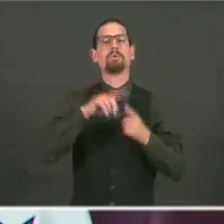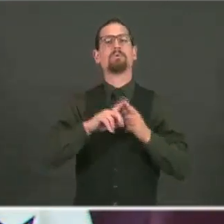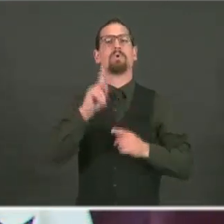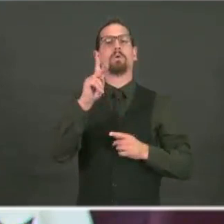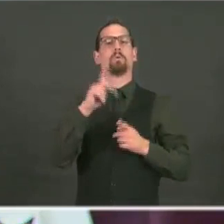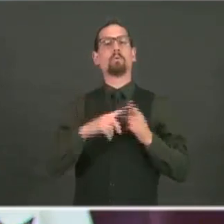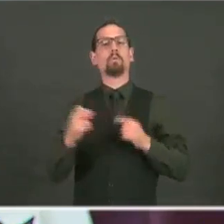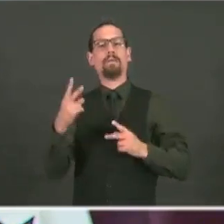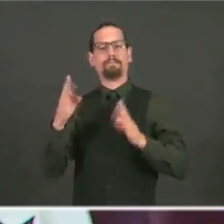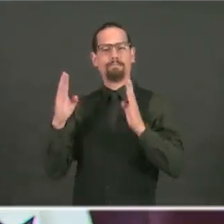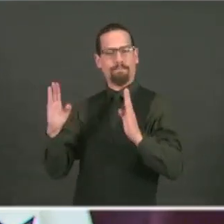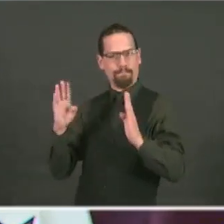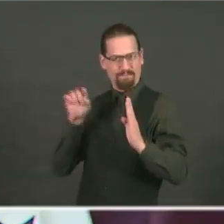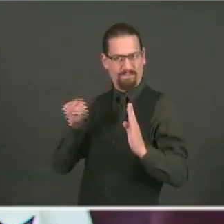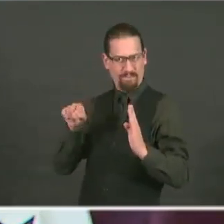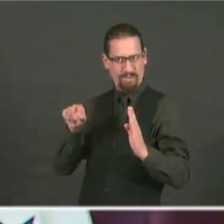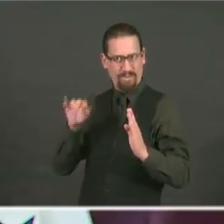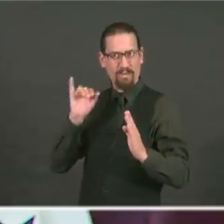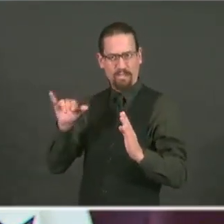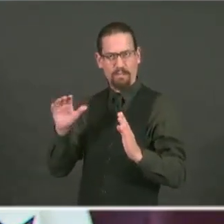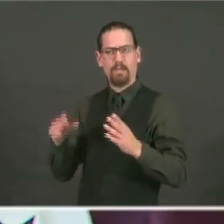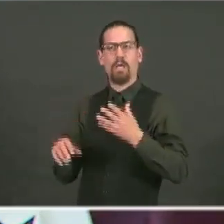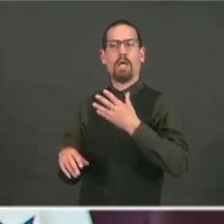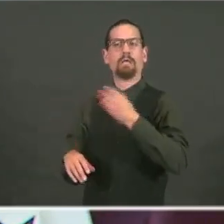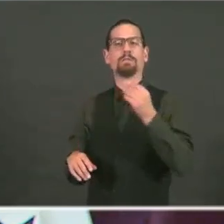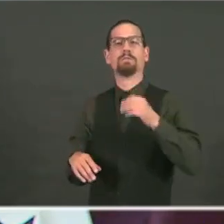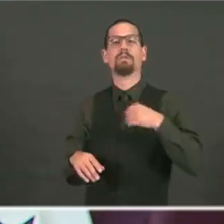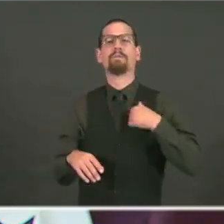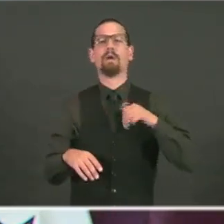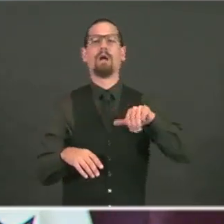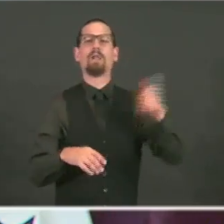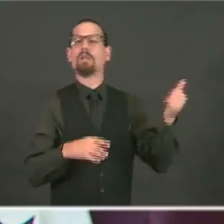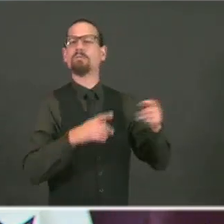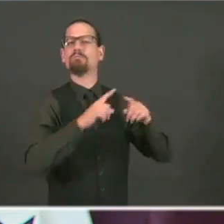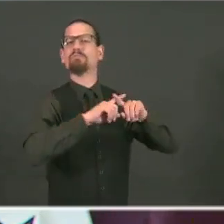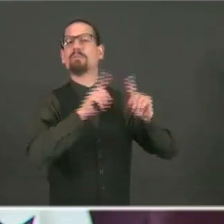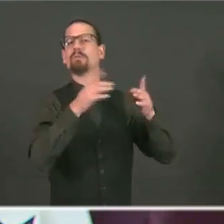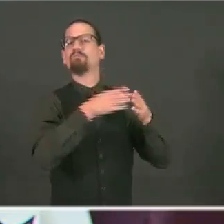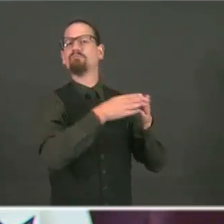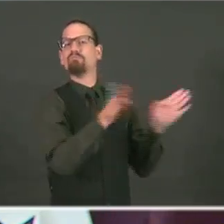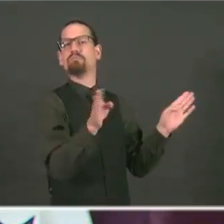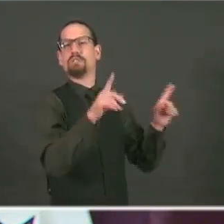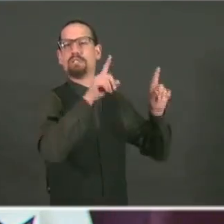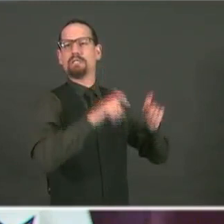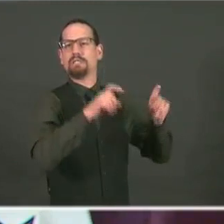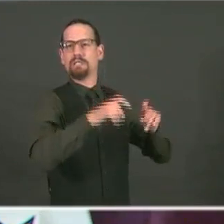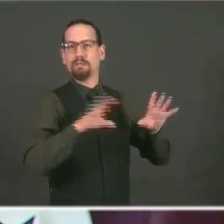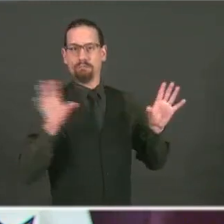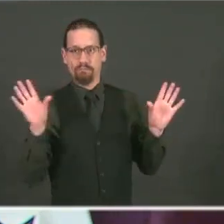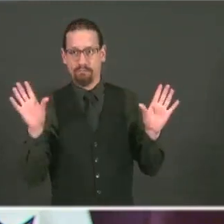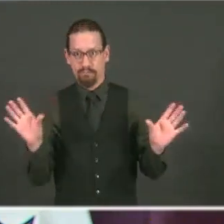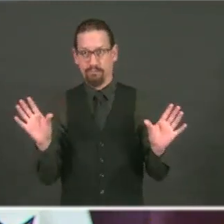START OF SCHOOL THROUGH BOTH THE K12 TESTING SYSTEM AND REGULAR